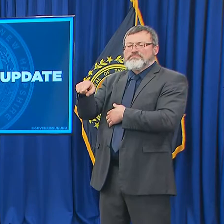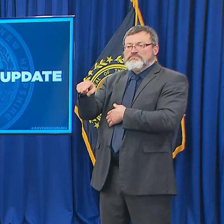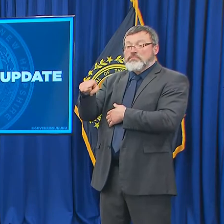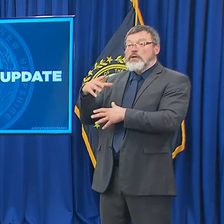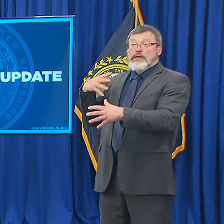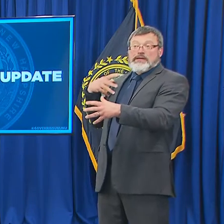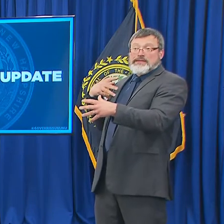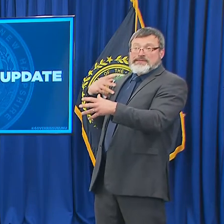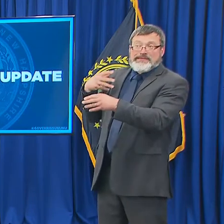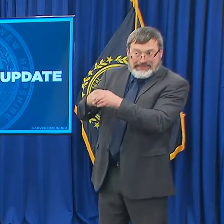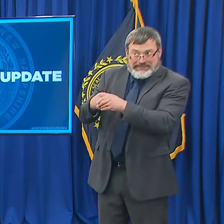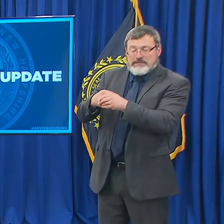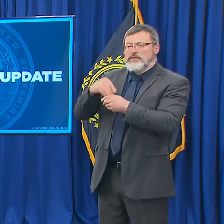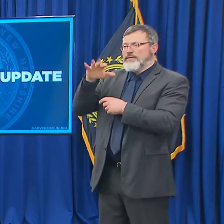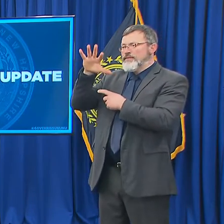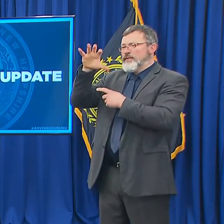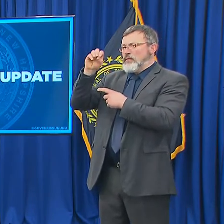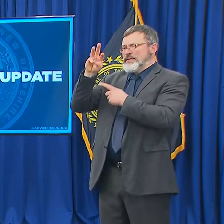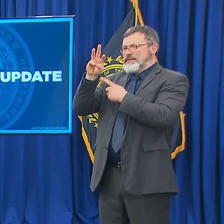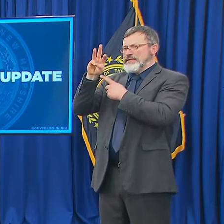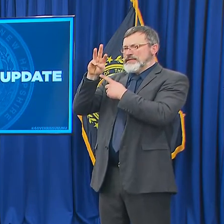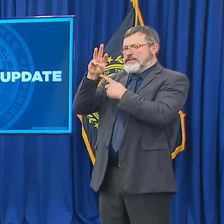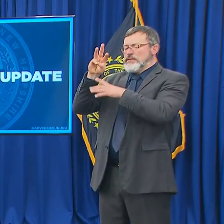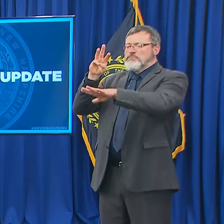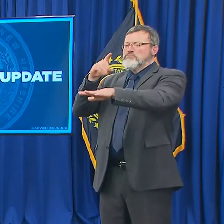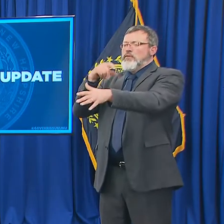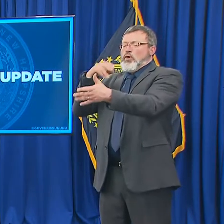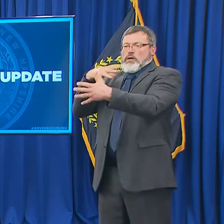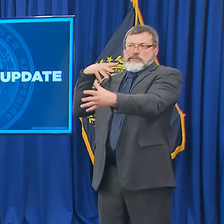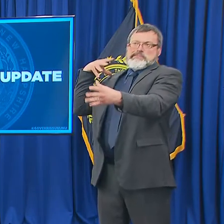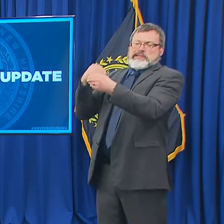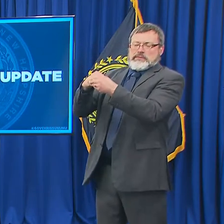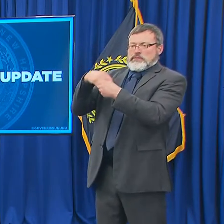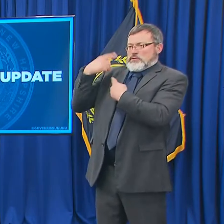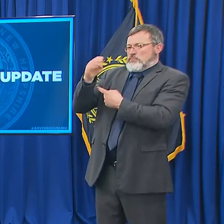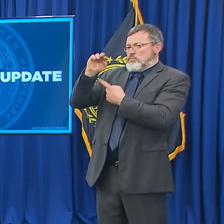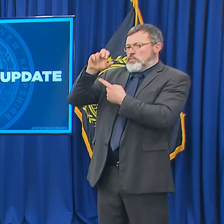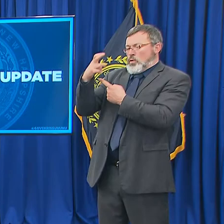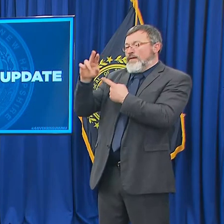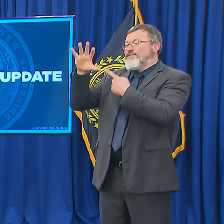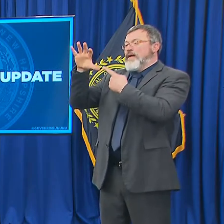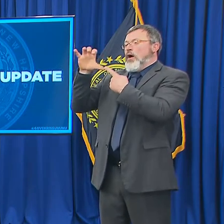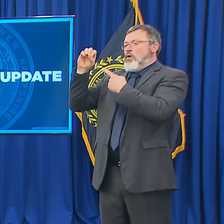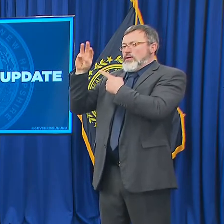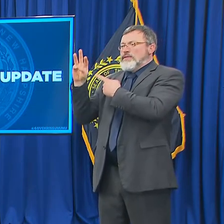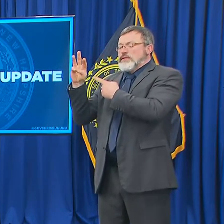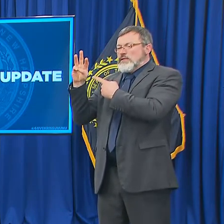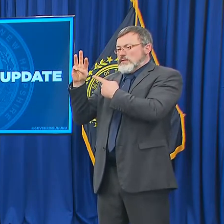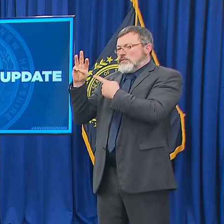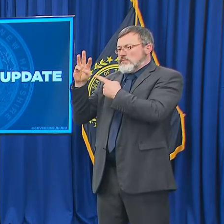Public health is unable to control spread of this virus on our own. And so we need as we said last week by in